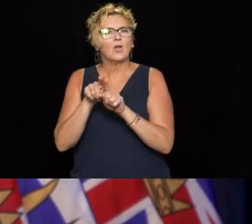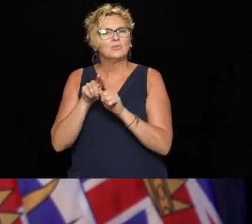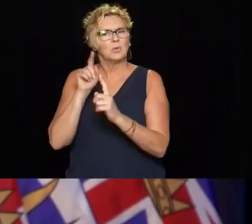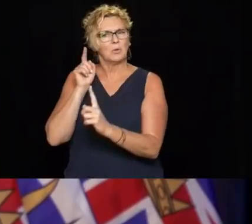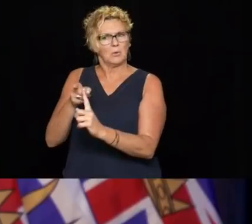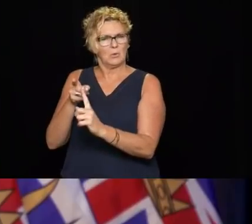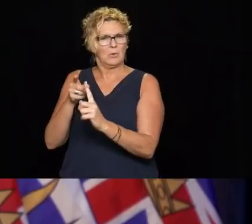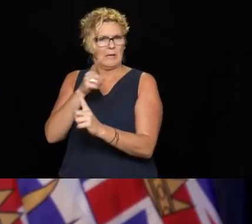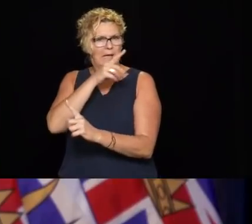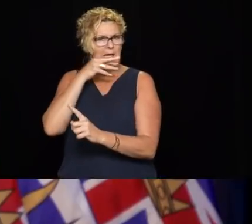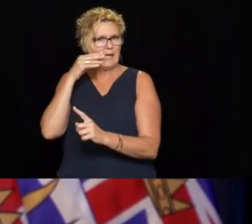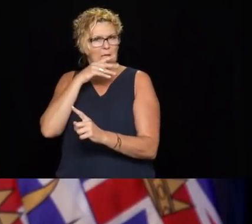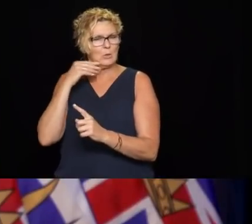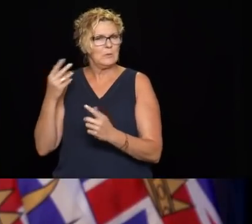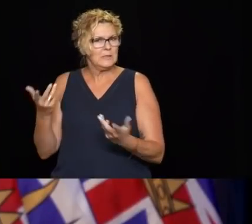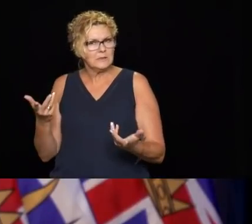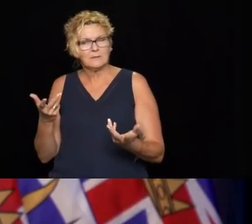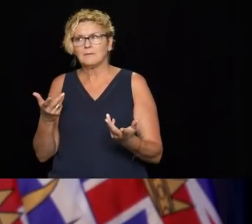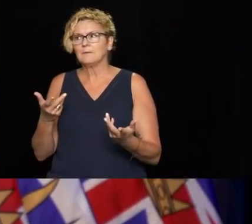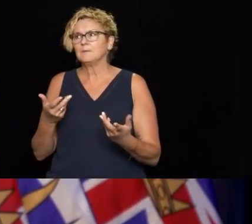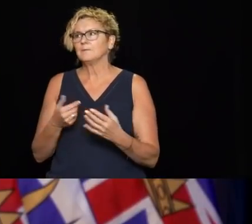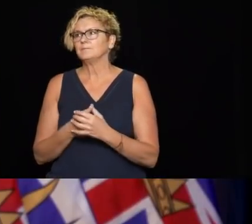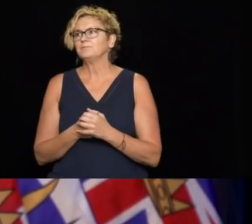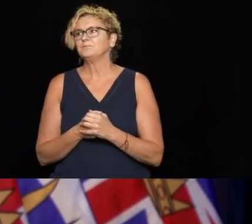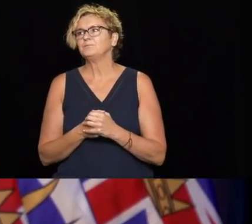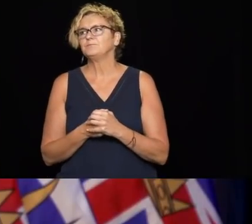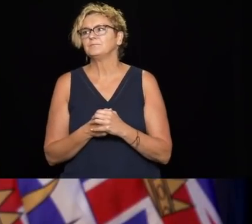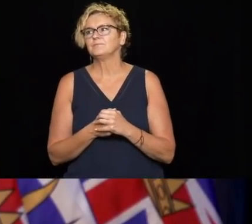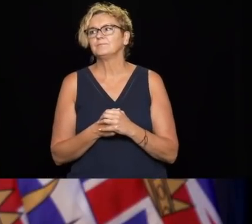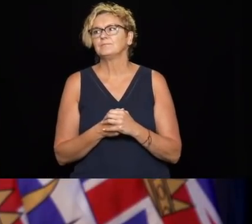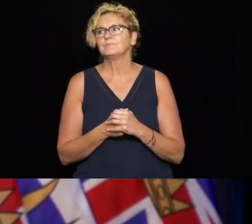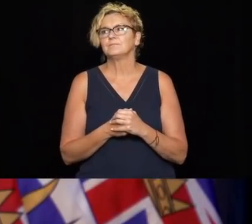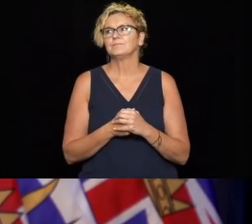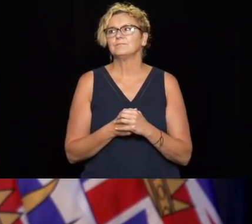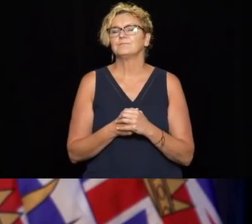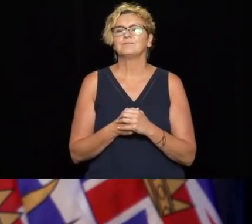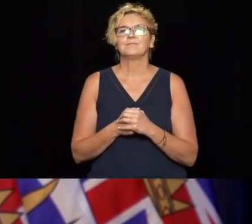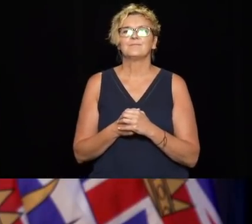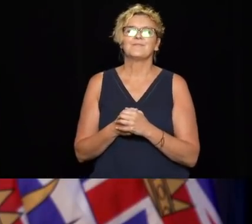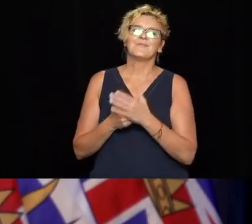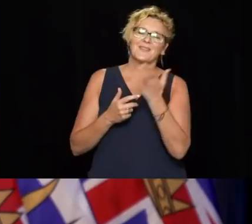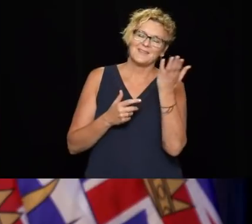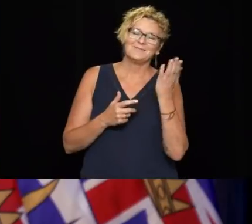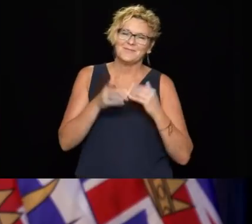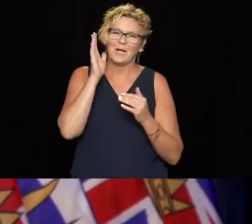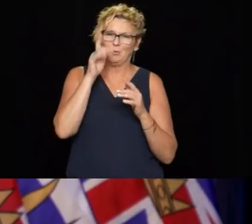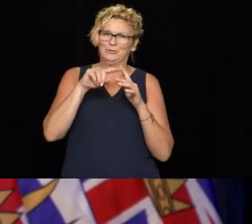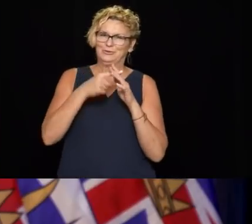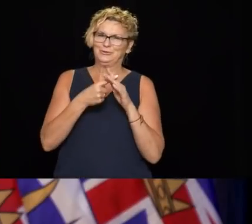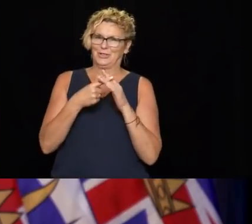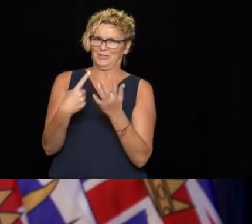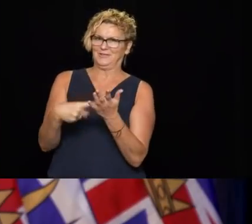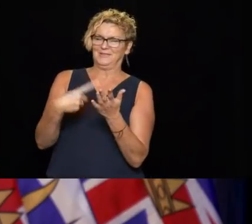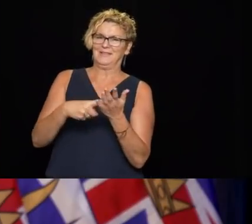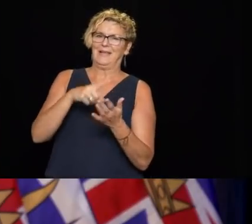to make profits, selling alcohol, that is now gone, what you say to them and also on the side, I know you mentioned Halloween on